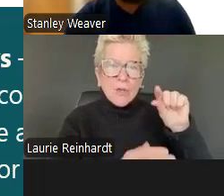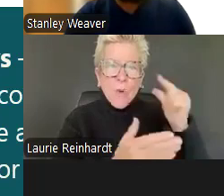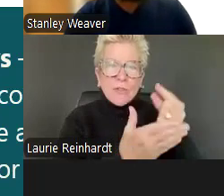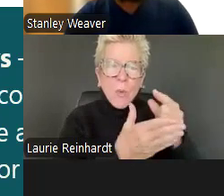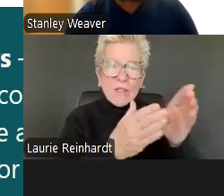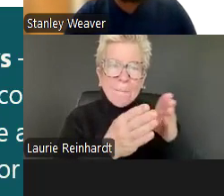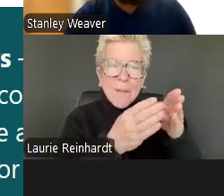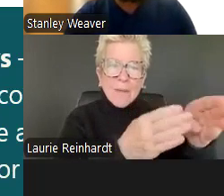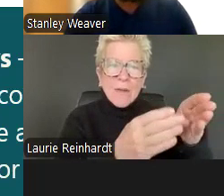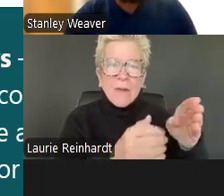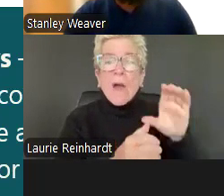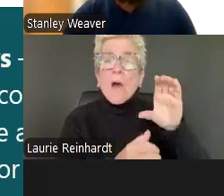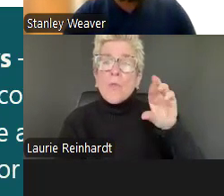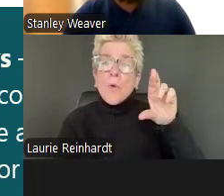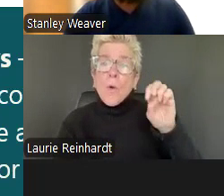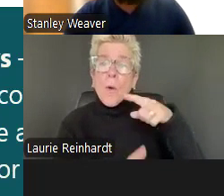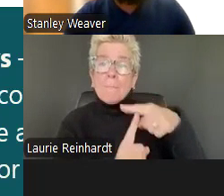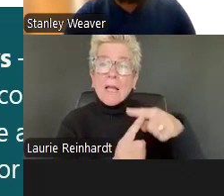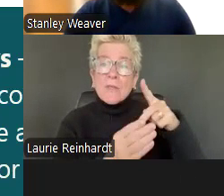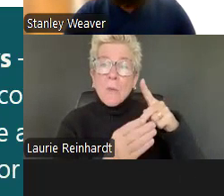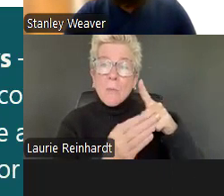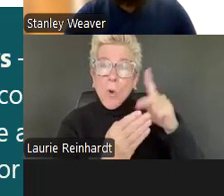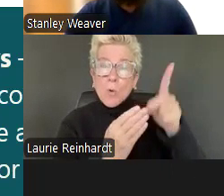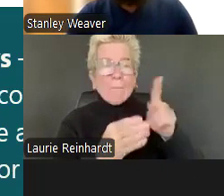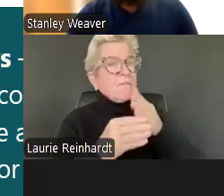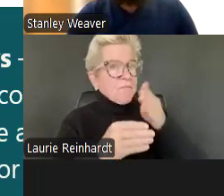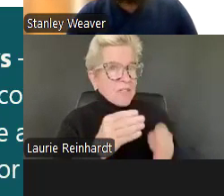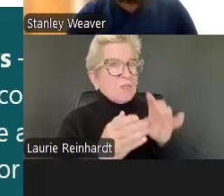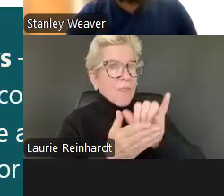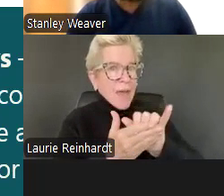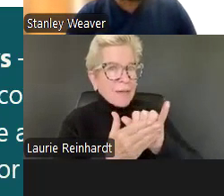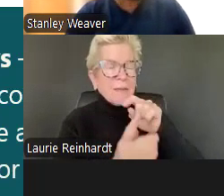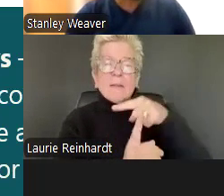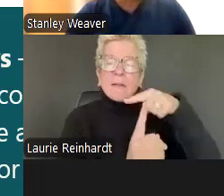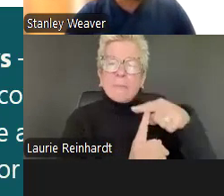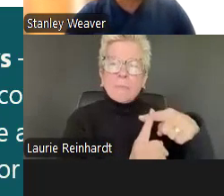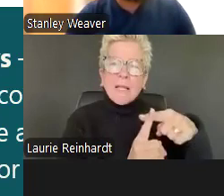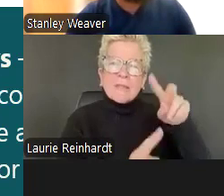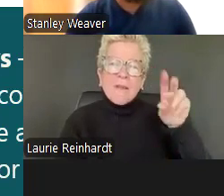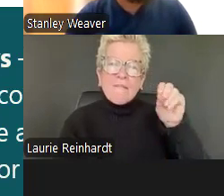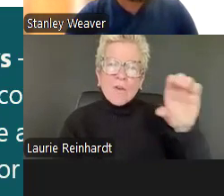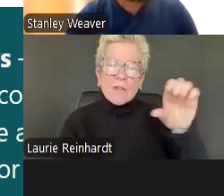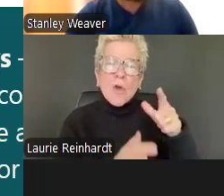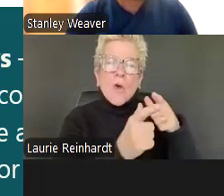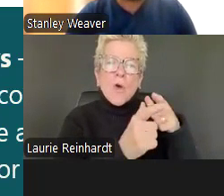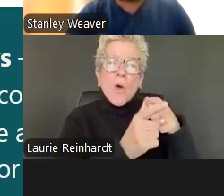core Plus program and also um completing vocational running start Pro um classes as